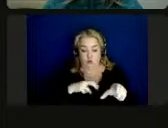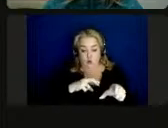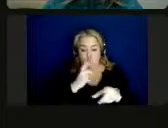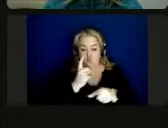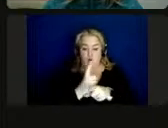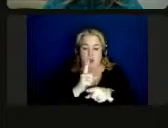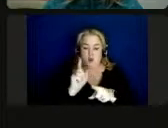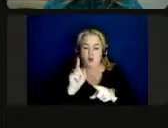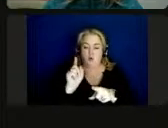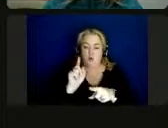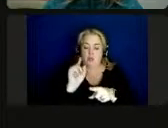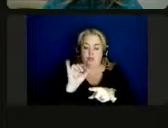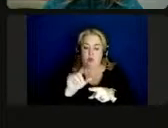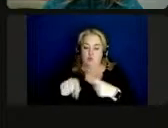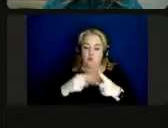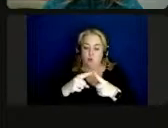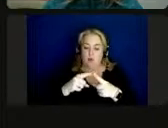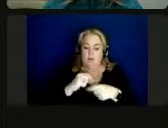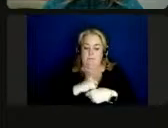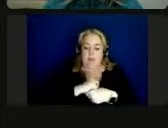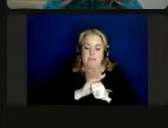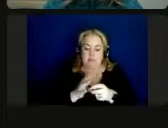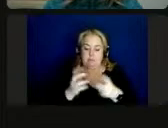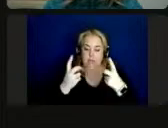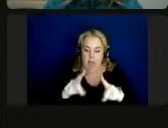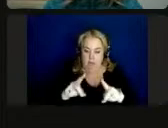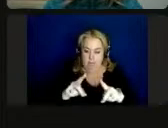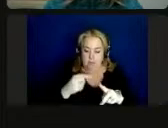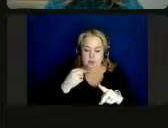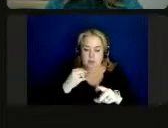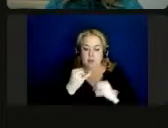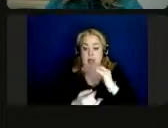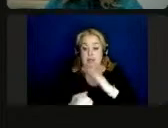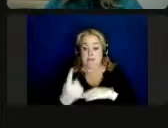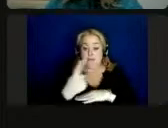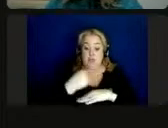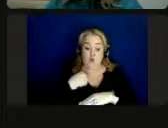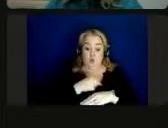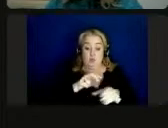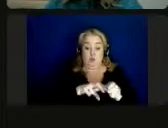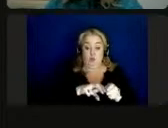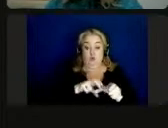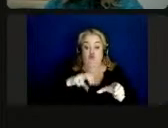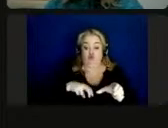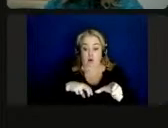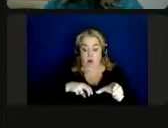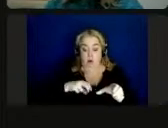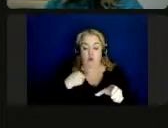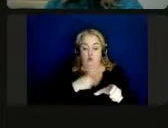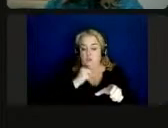TO SEND IT TO THE VOTERS AND THEN WE WITHDREW THAT BECAUSE